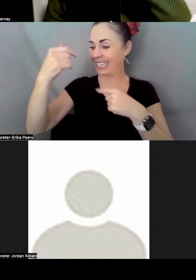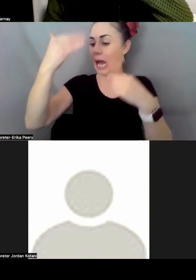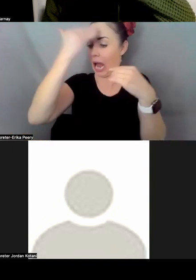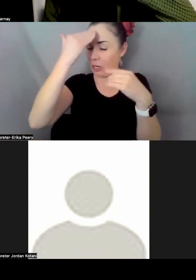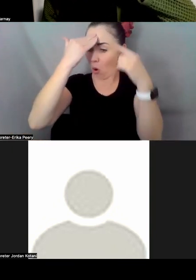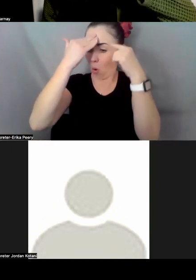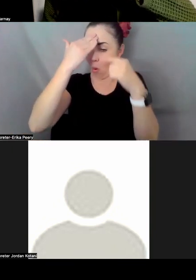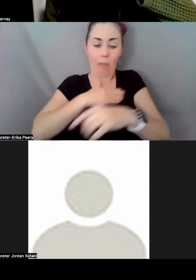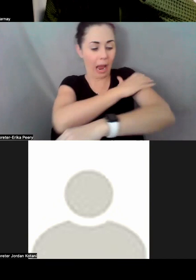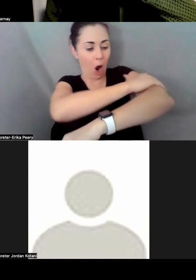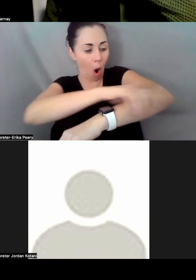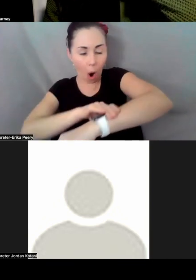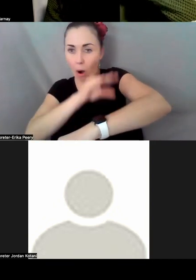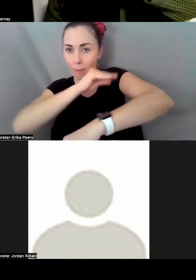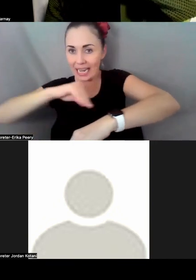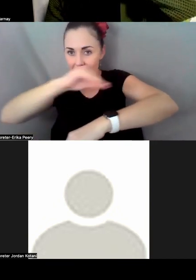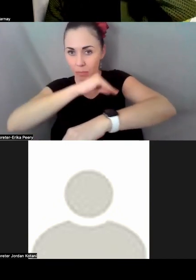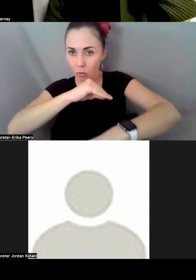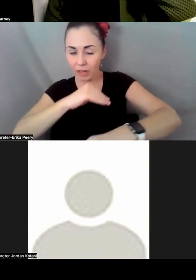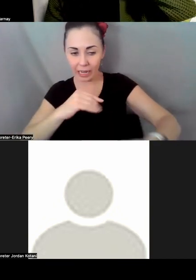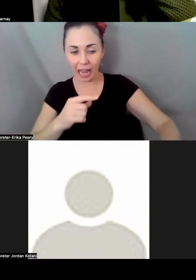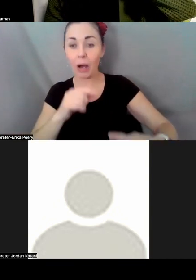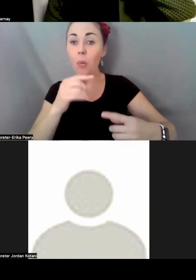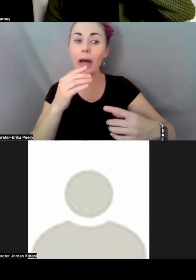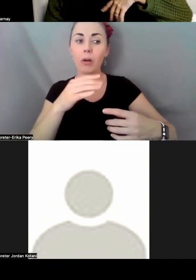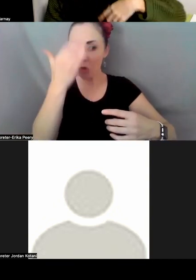and I can move it here and it's going to accurately go the place that I want it to go,